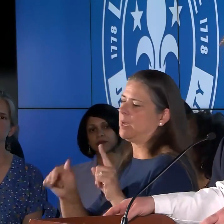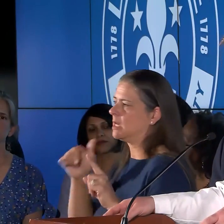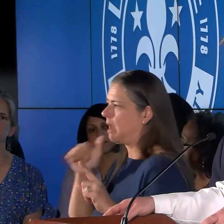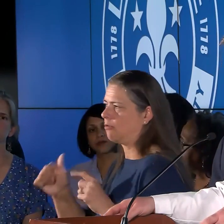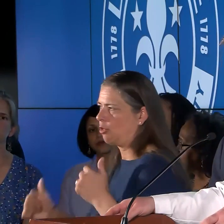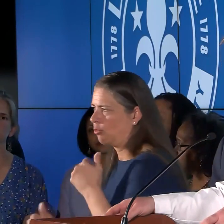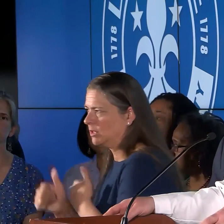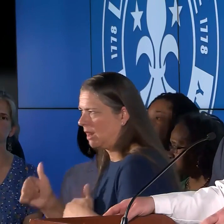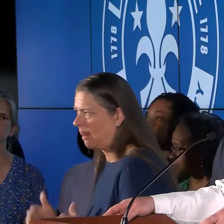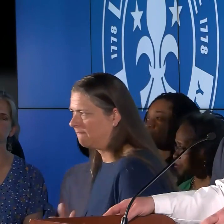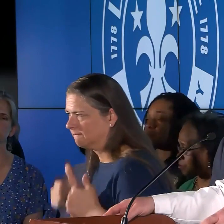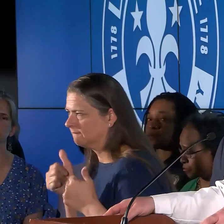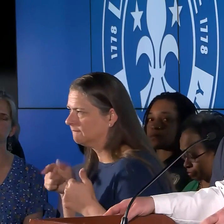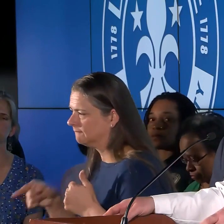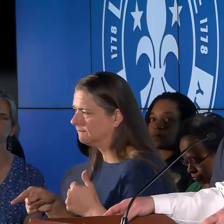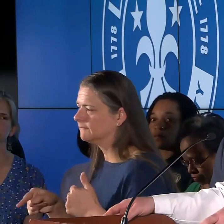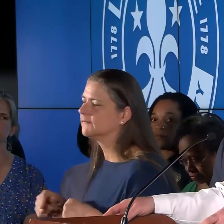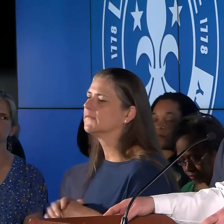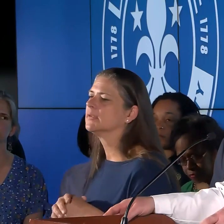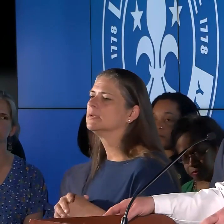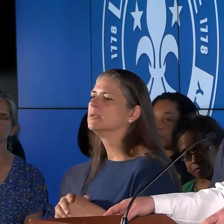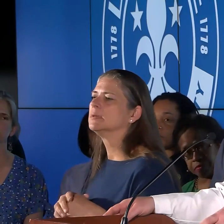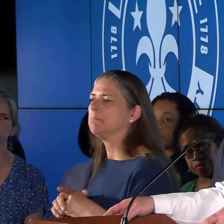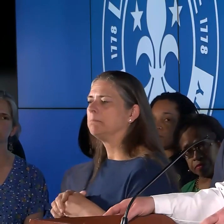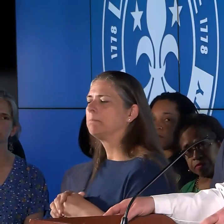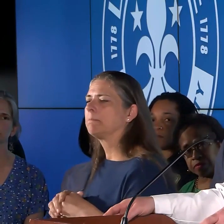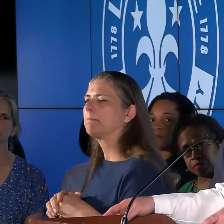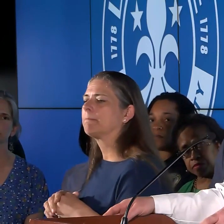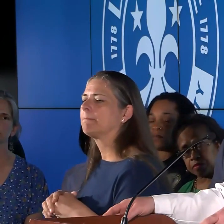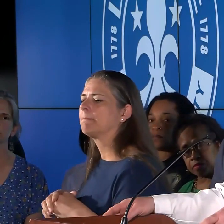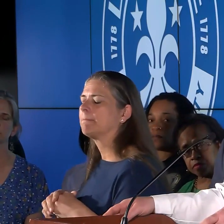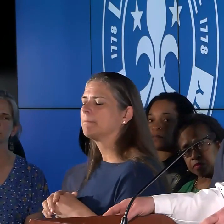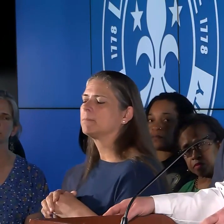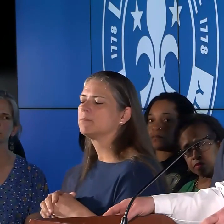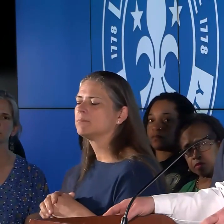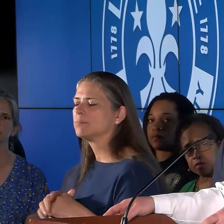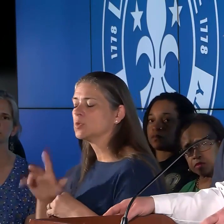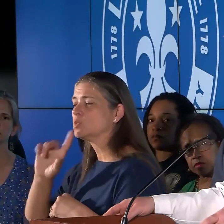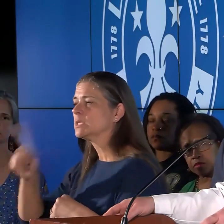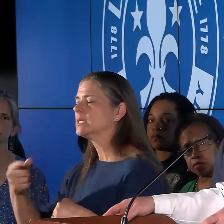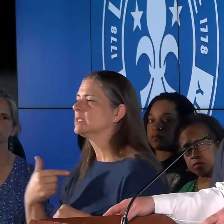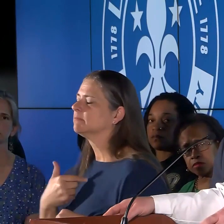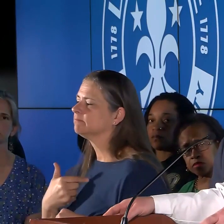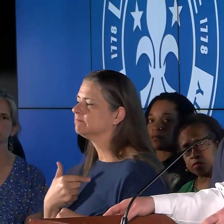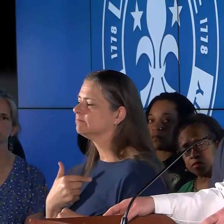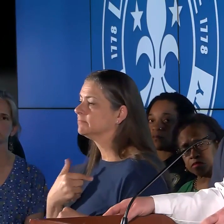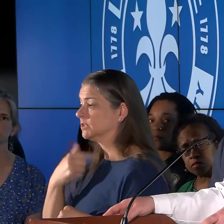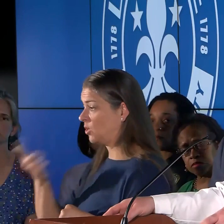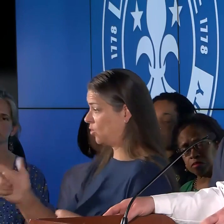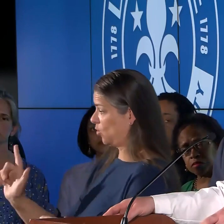Um I wanna say thank you to uh Louisville as *** city. I want to say